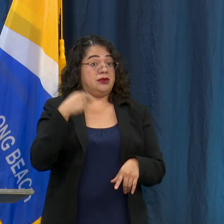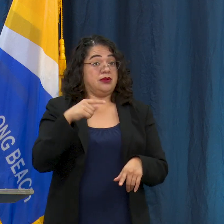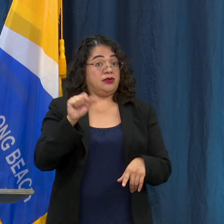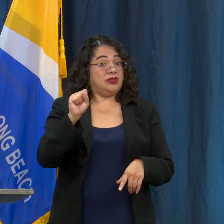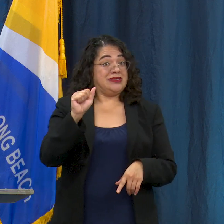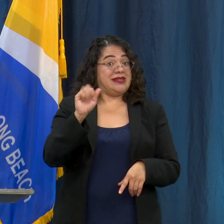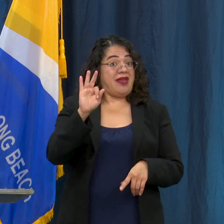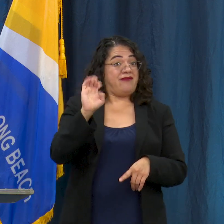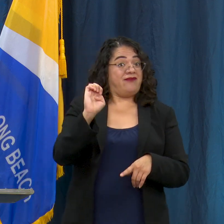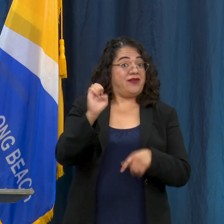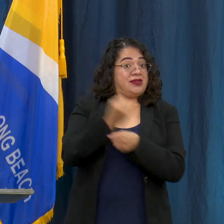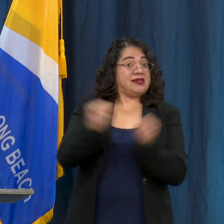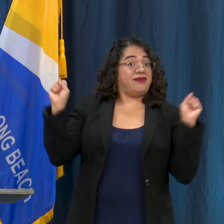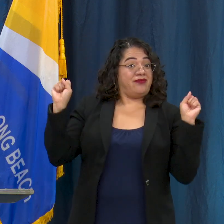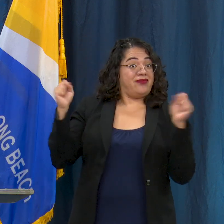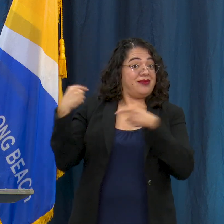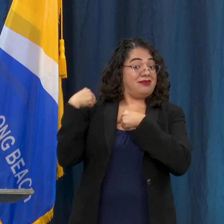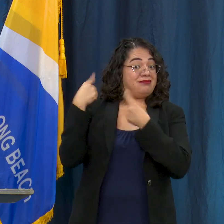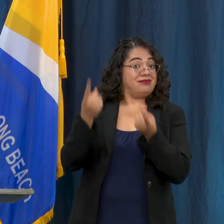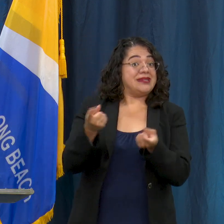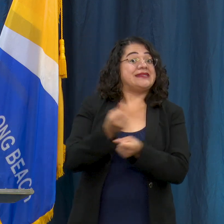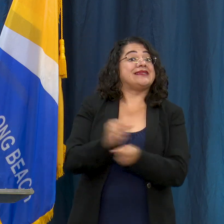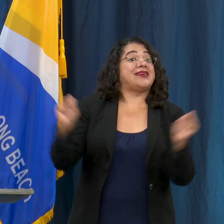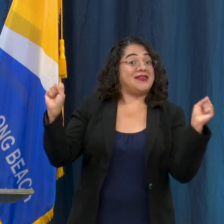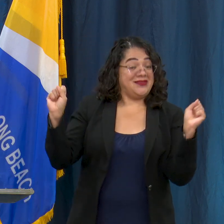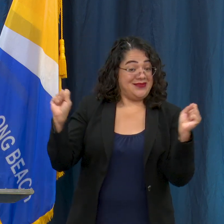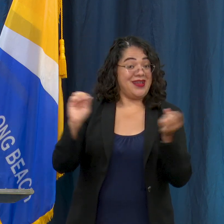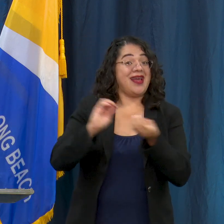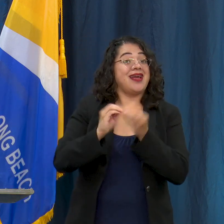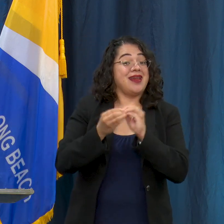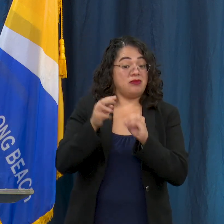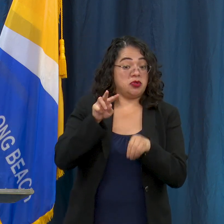community to make sure that we are being cautious because we know that COVID-19 is